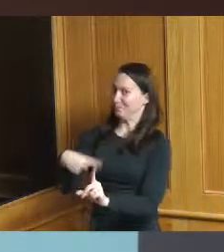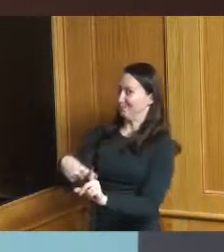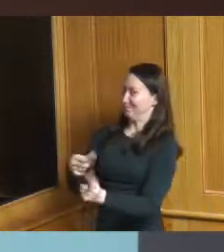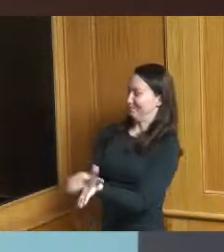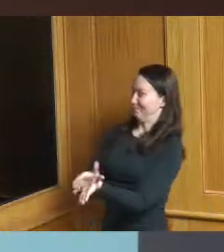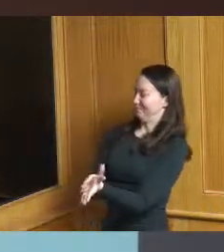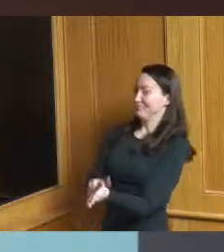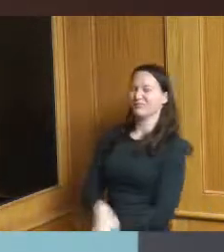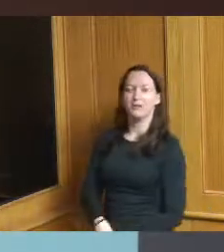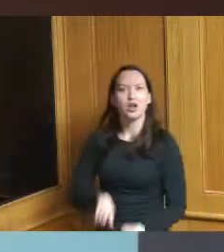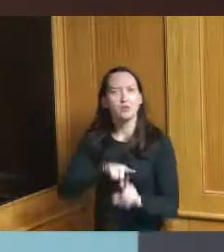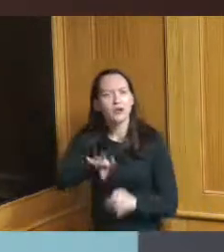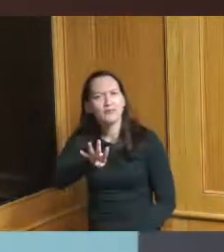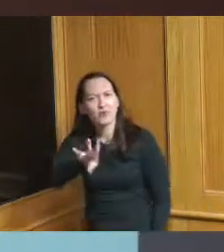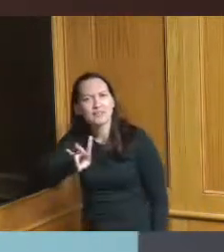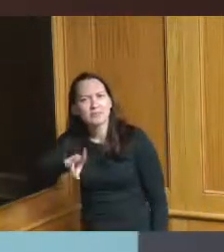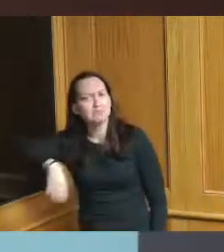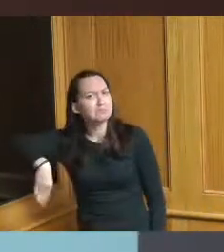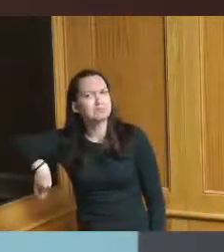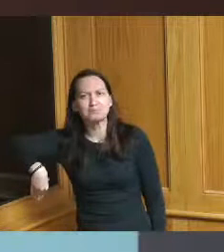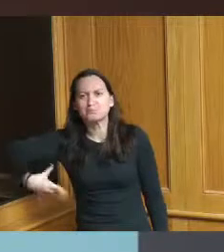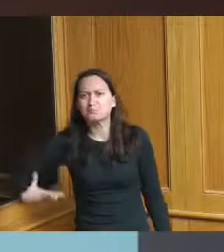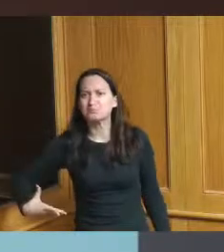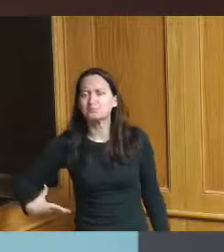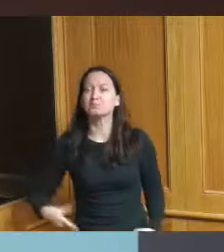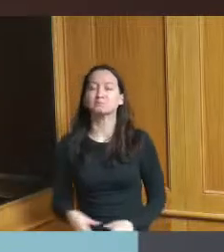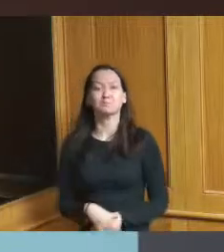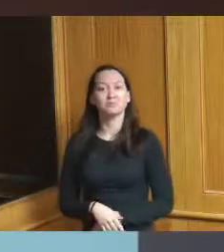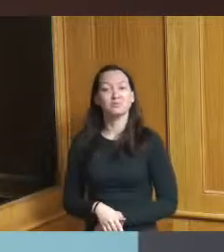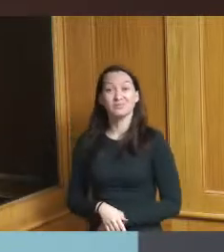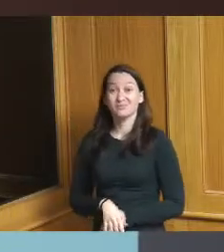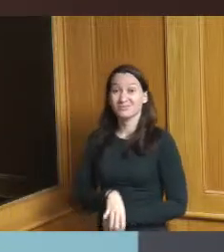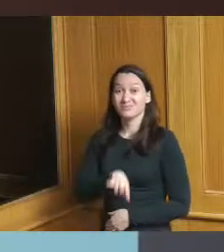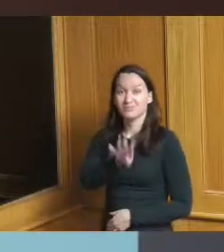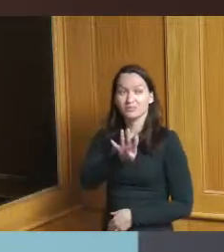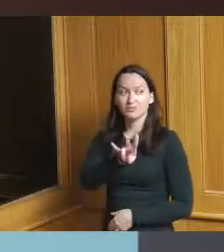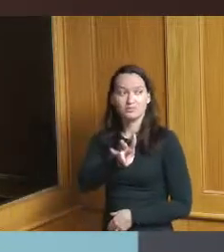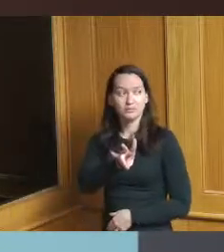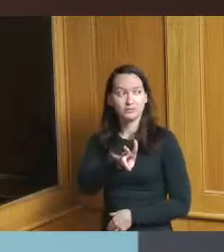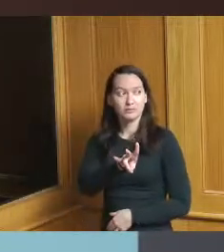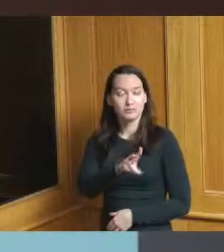47 percent had not and this percentage is higher went wrong please try again